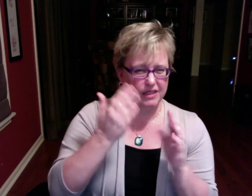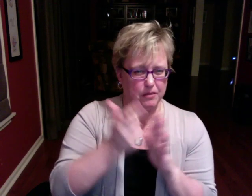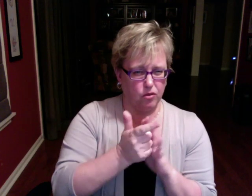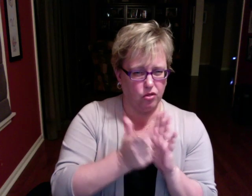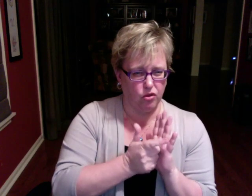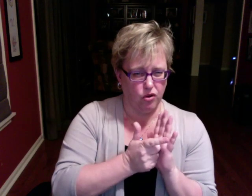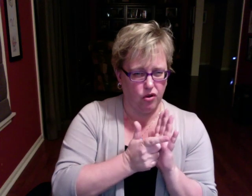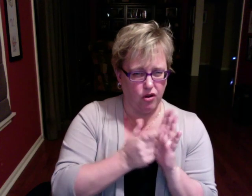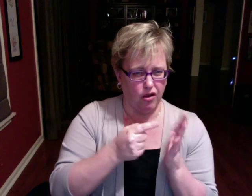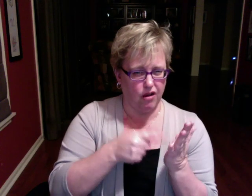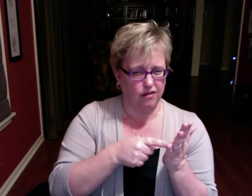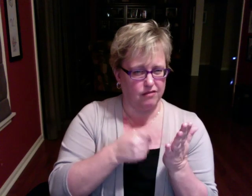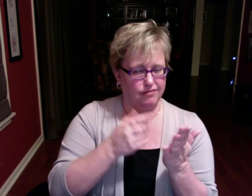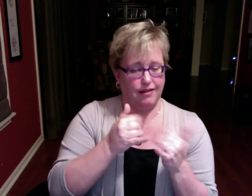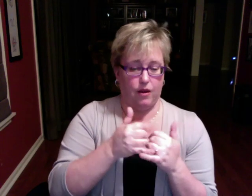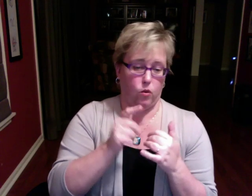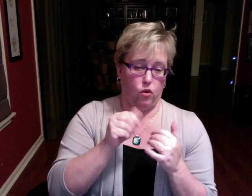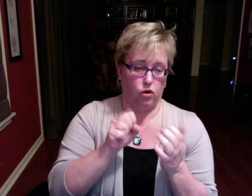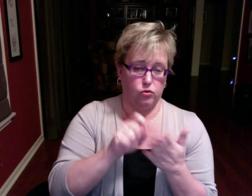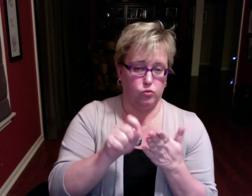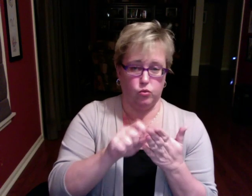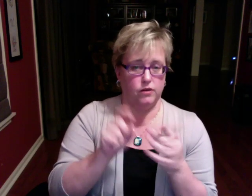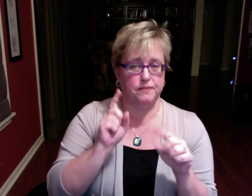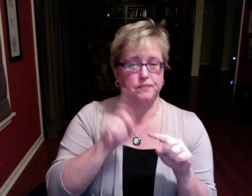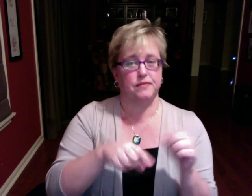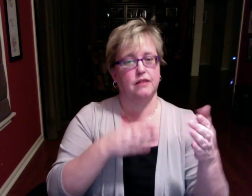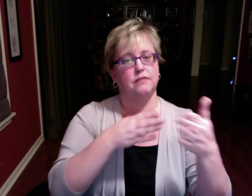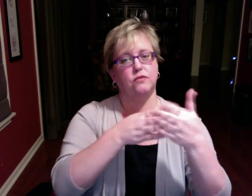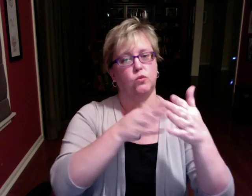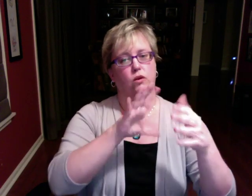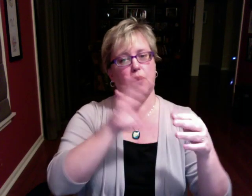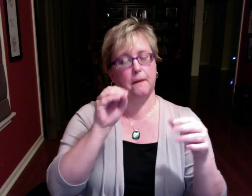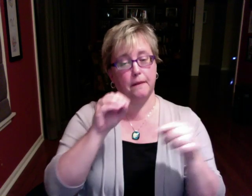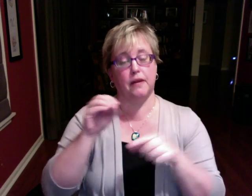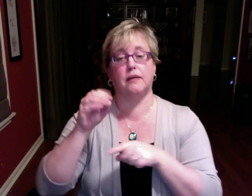How laws are written - it’s not possible to take gun companies to court for mass shootings.